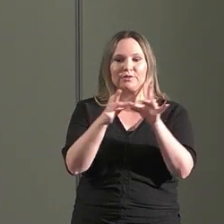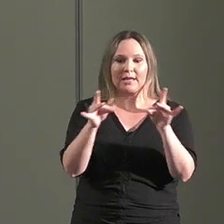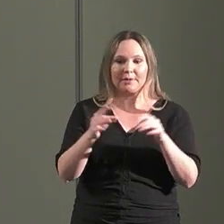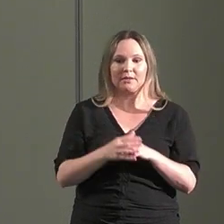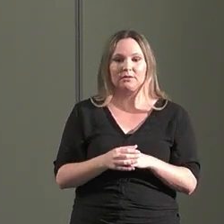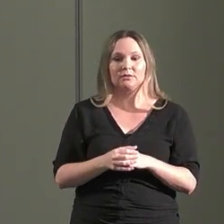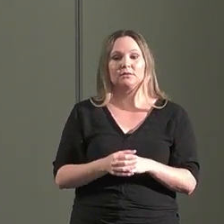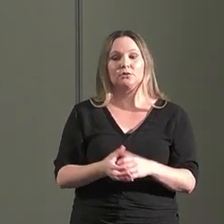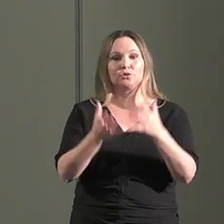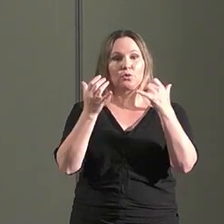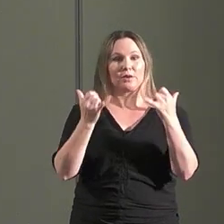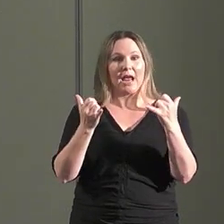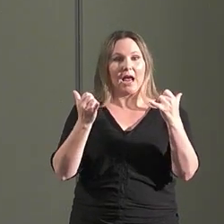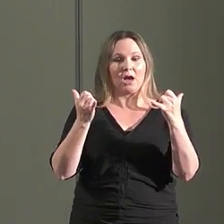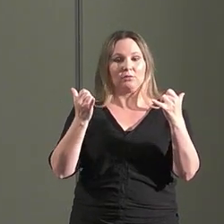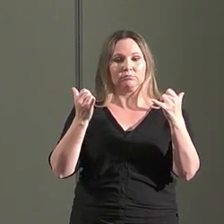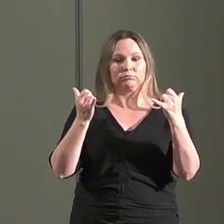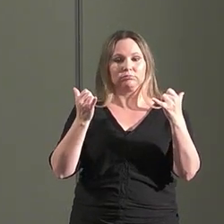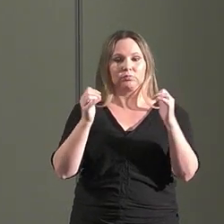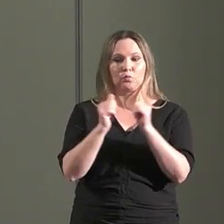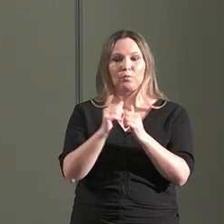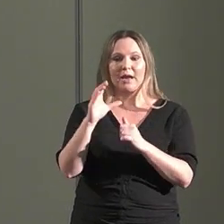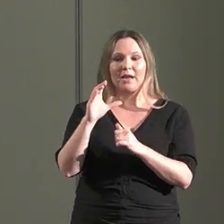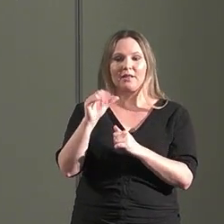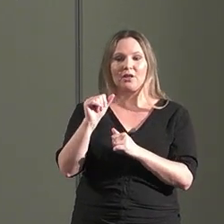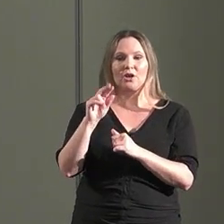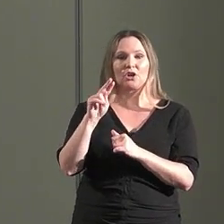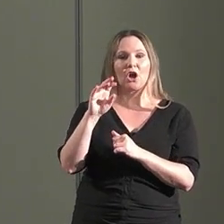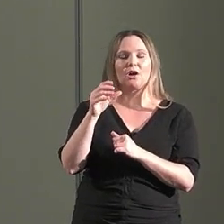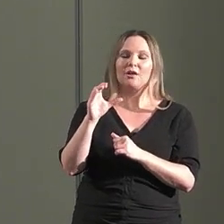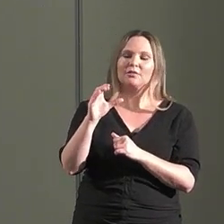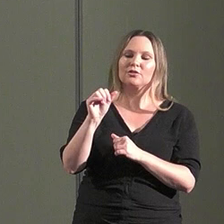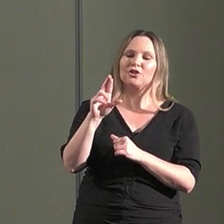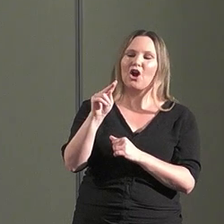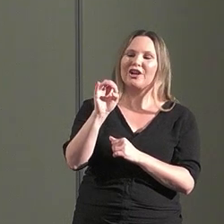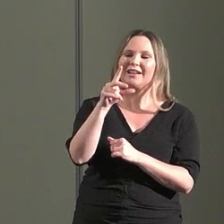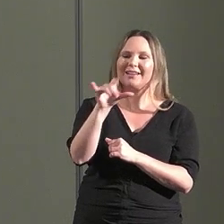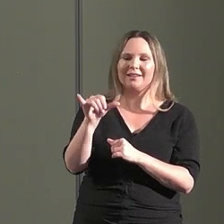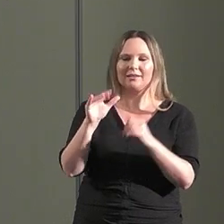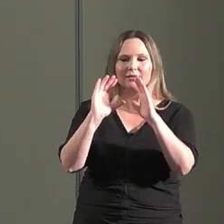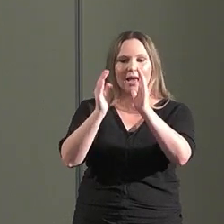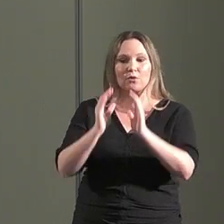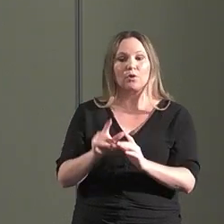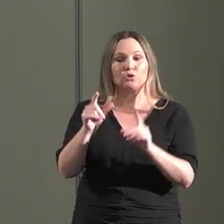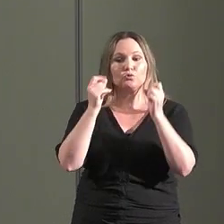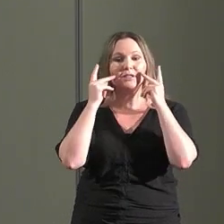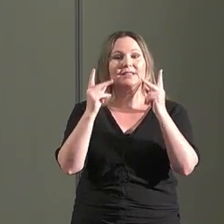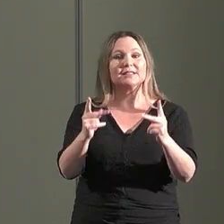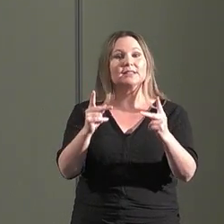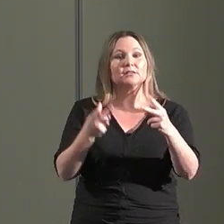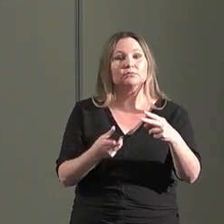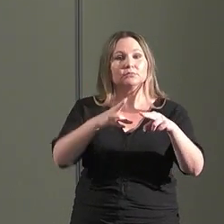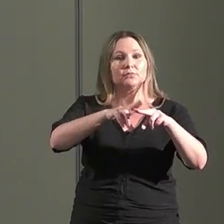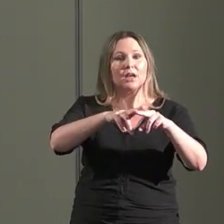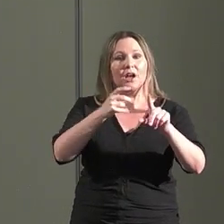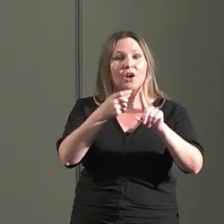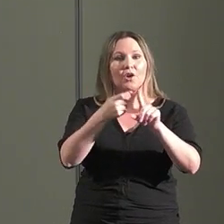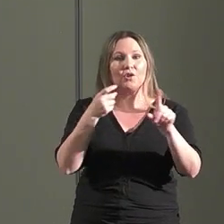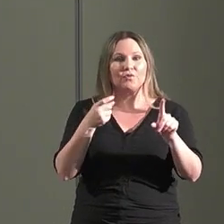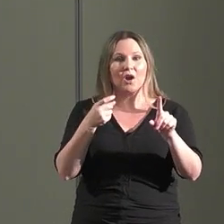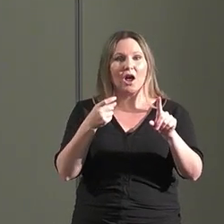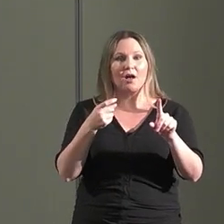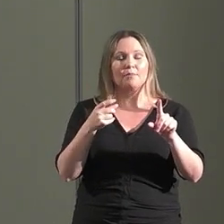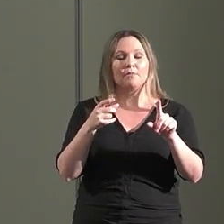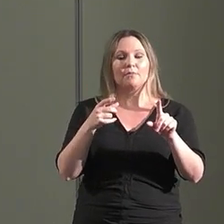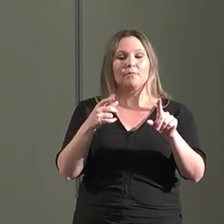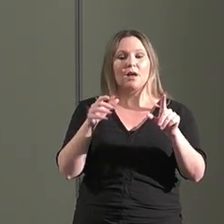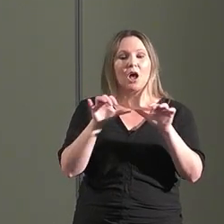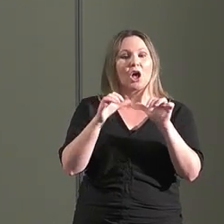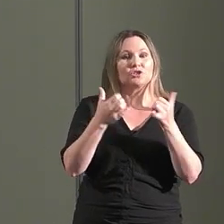Looking across the category, we could see that the increases from associates school